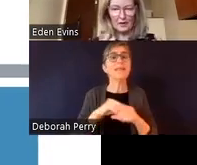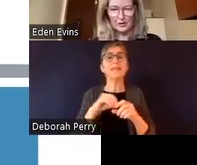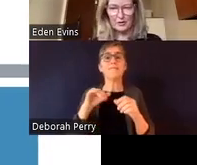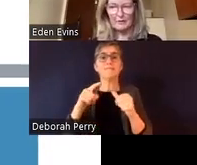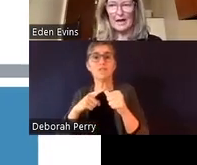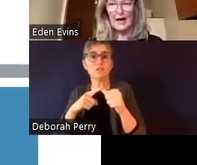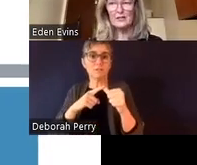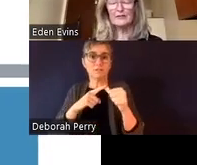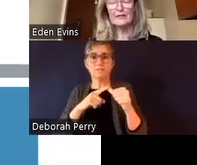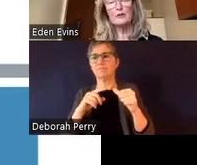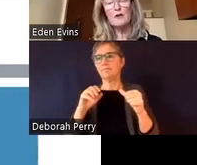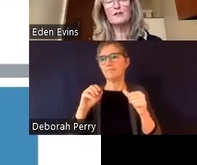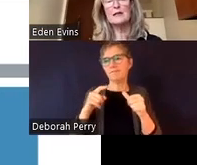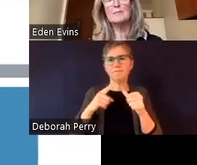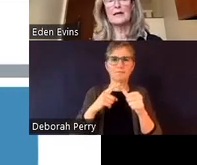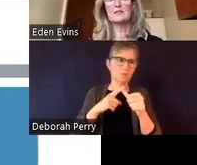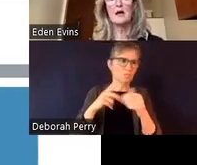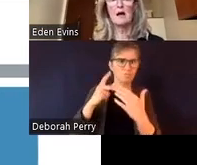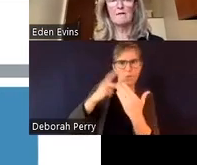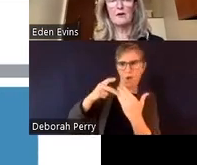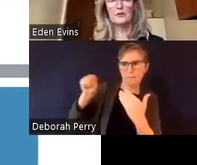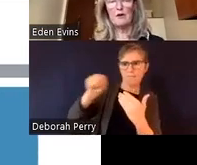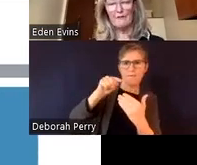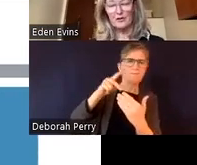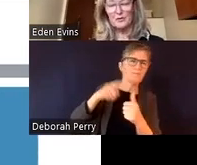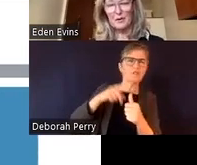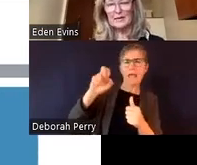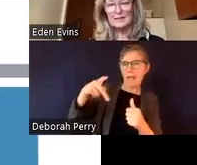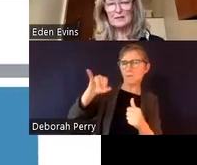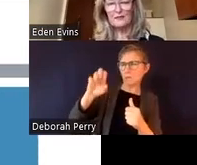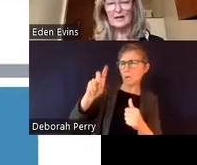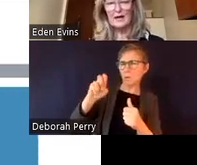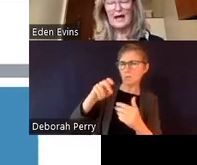country we now actively look for siblings of those who have a first break in schizophrenia,